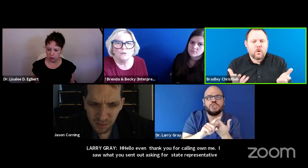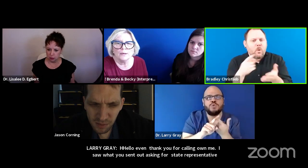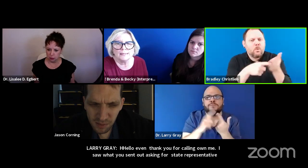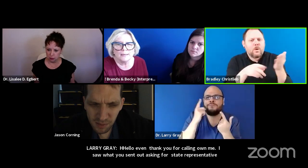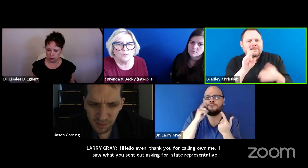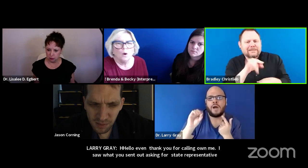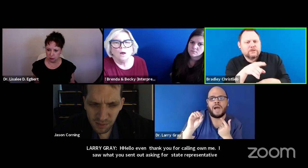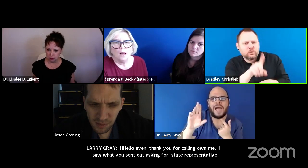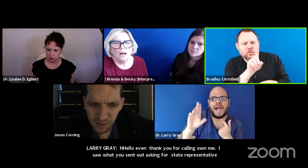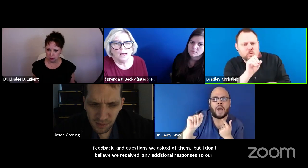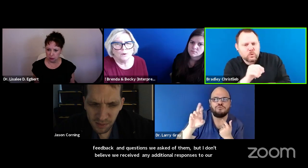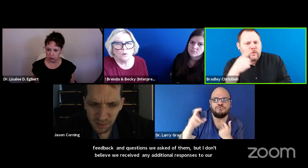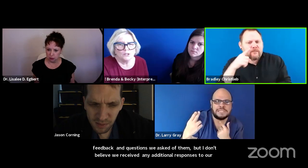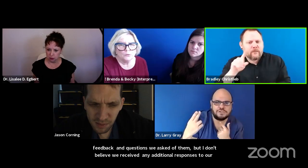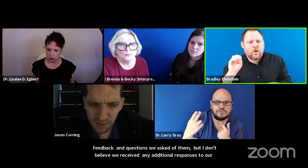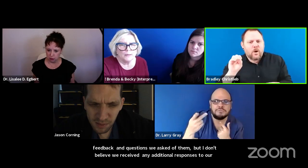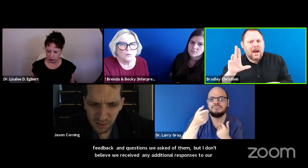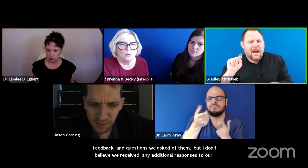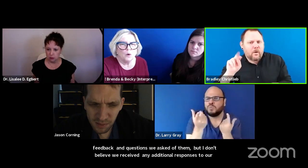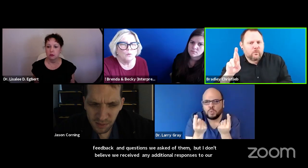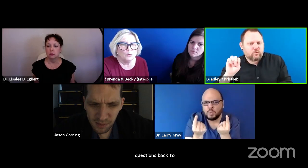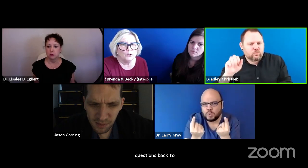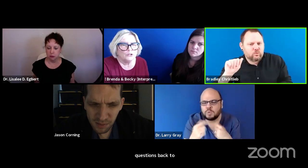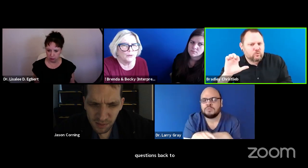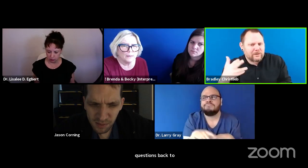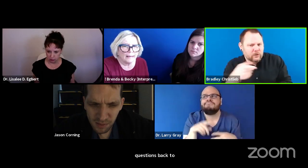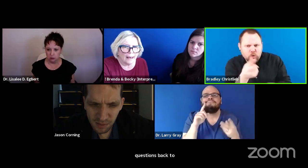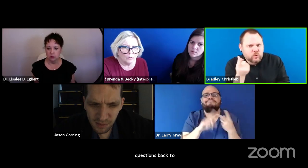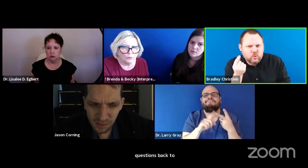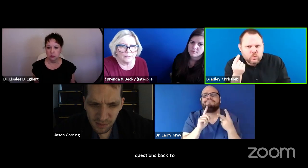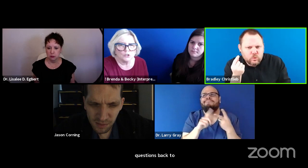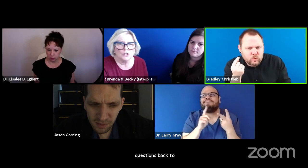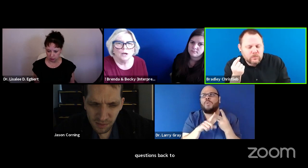For example, a question would be what were you doing about outreach.